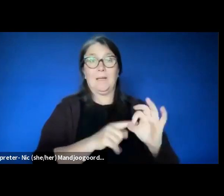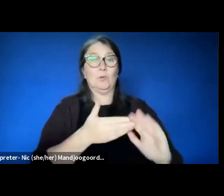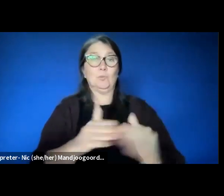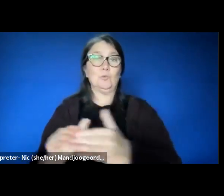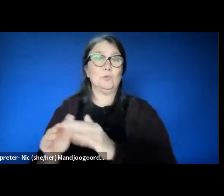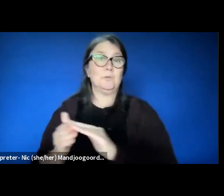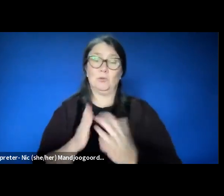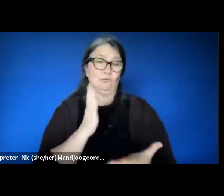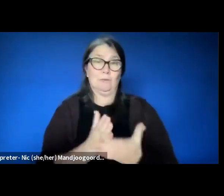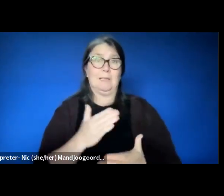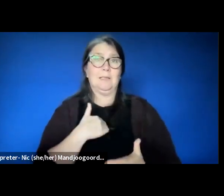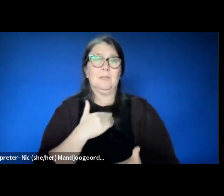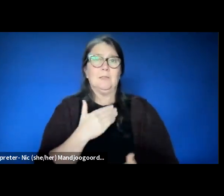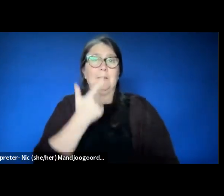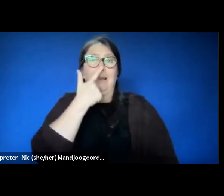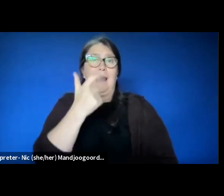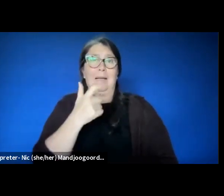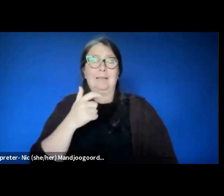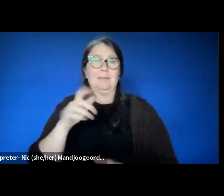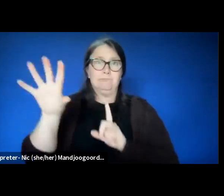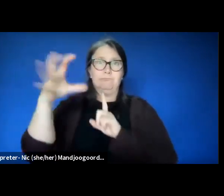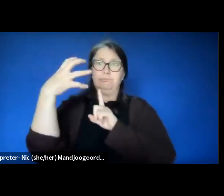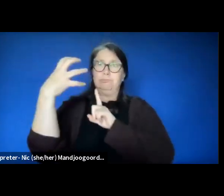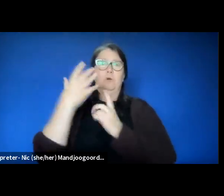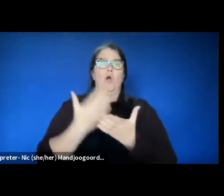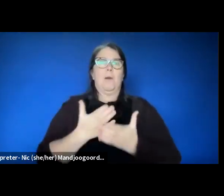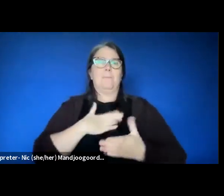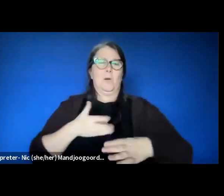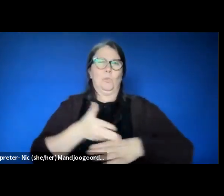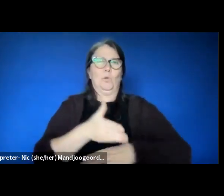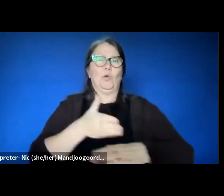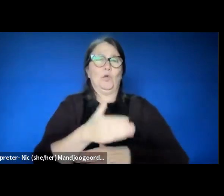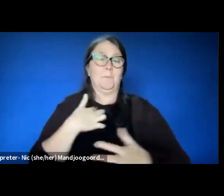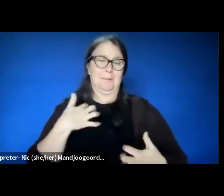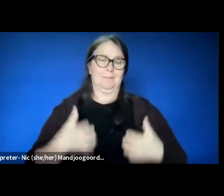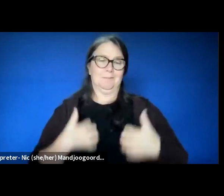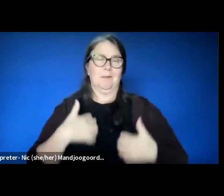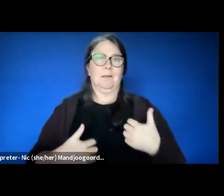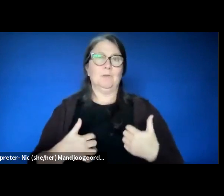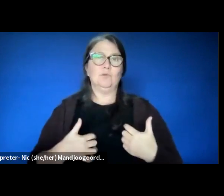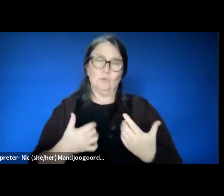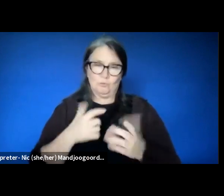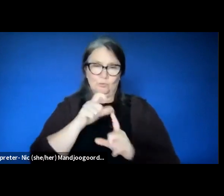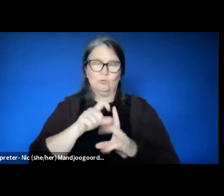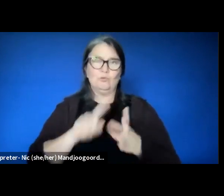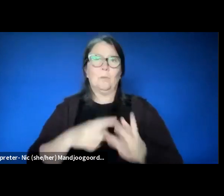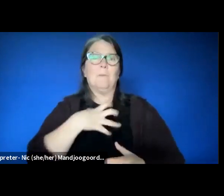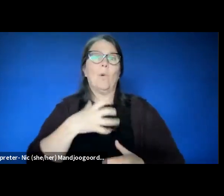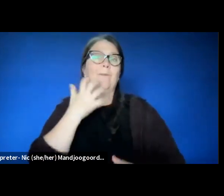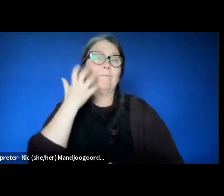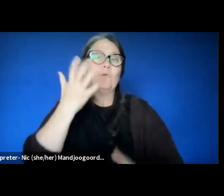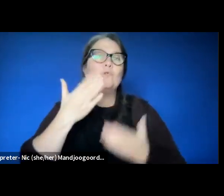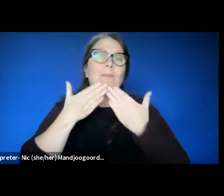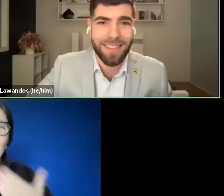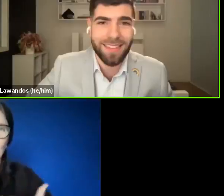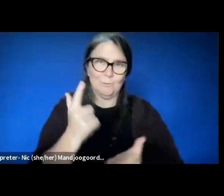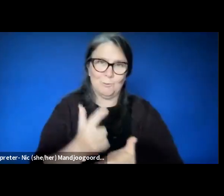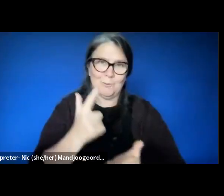communities. Yeah, it's a privilege Yeah, it's a privilege have a spotlight Shannon this work and I look forward to carrying it priate and safe patient centered care to unclear communities.